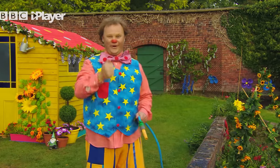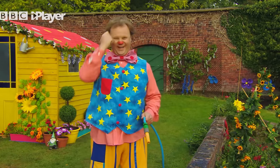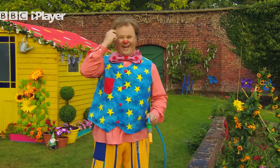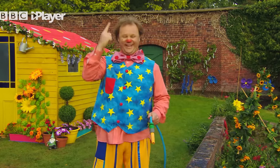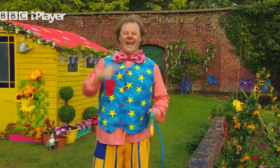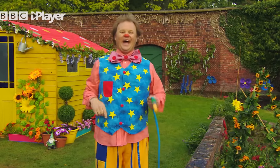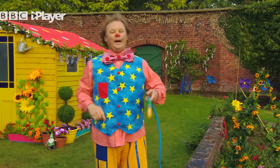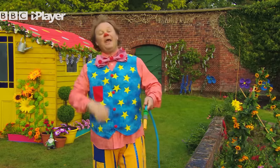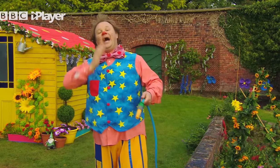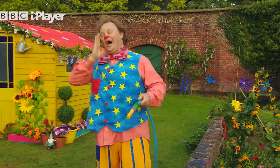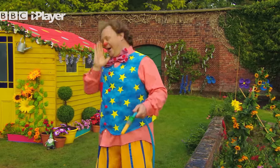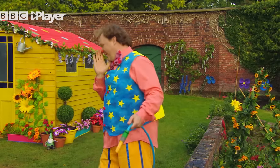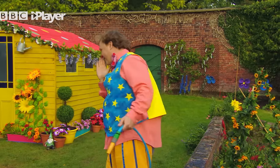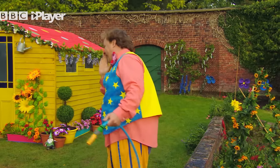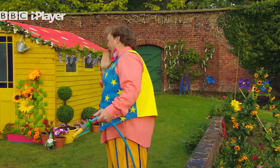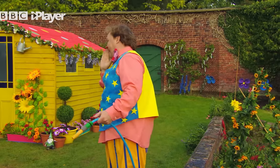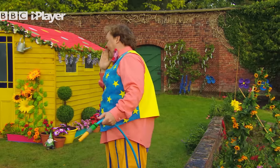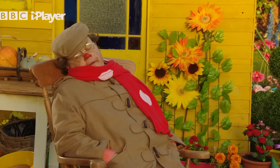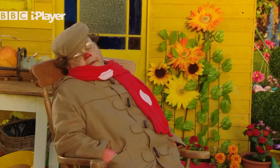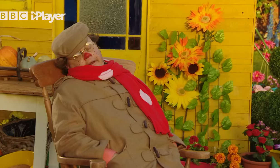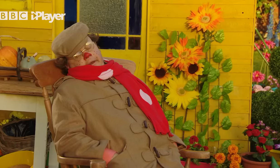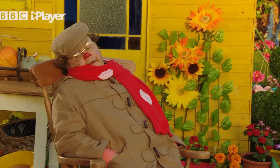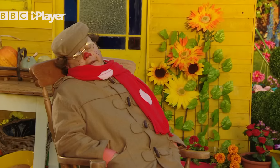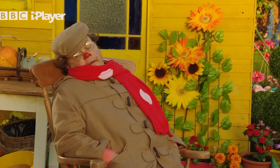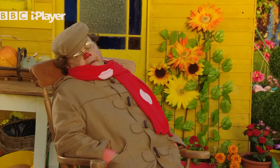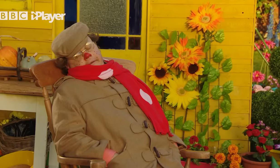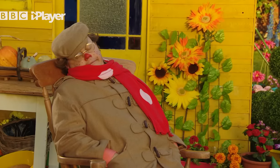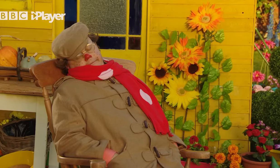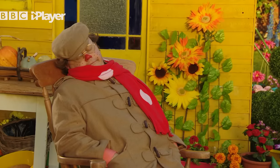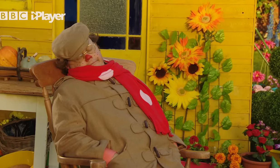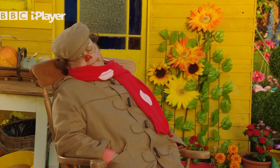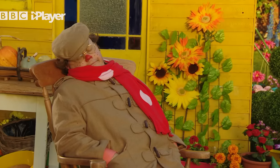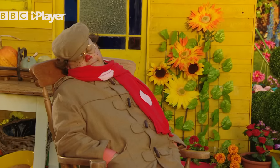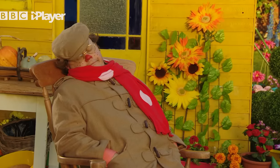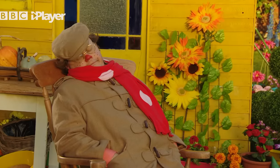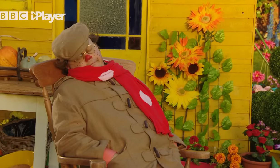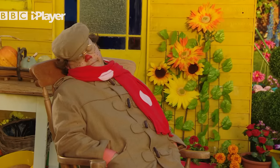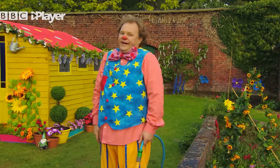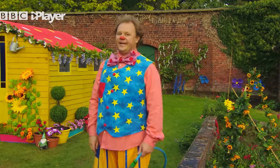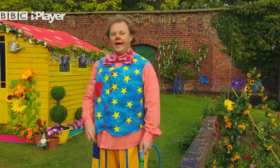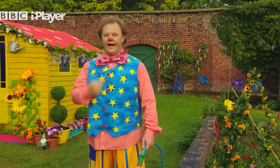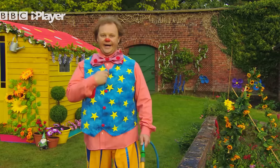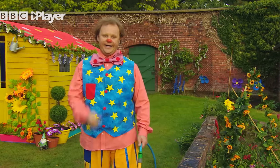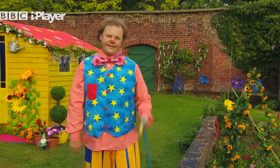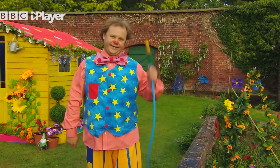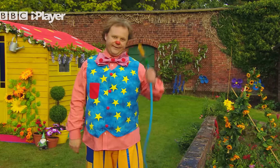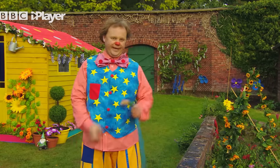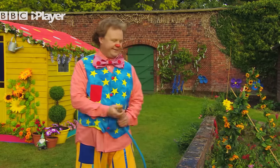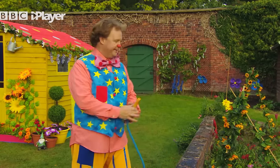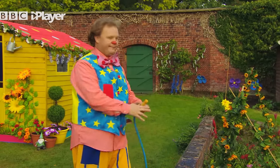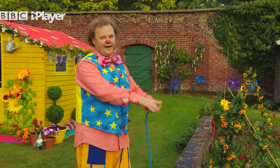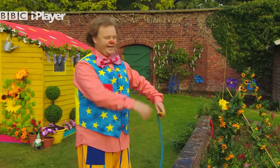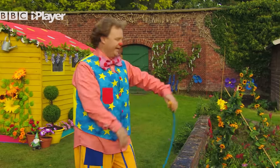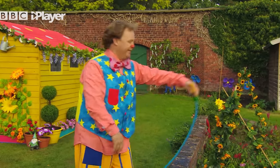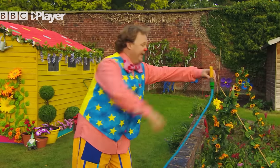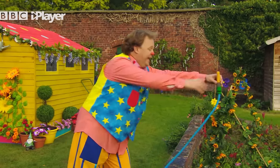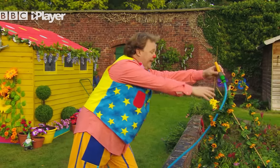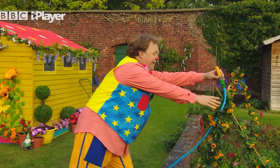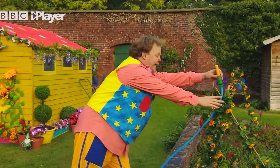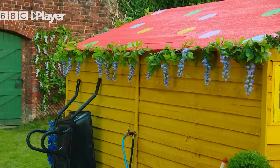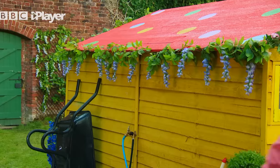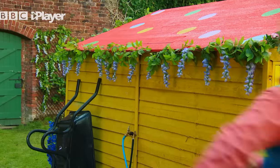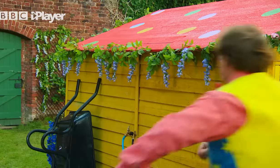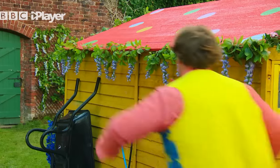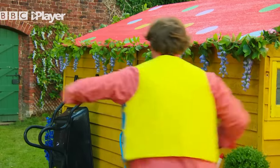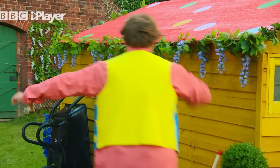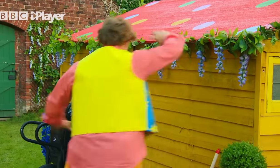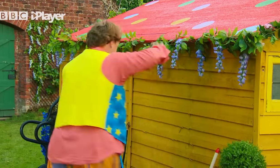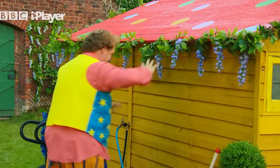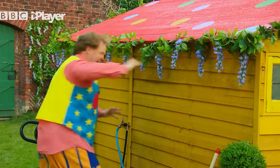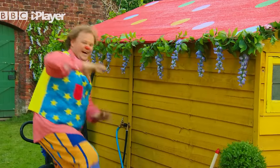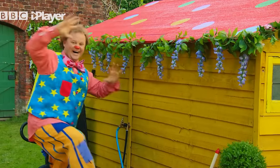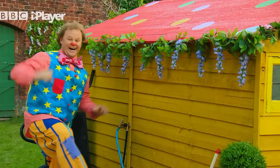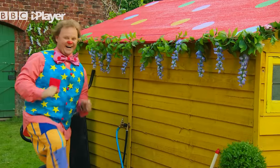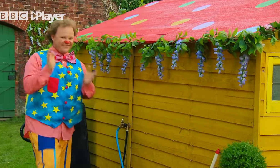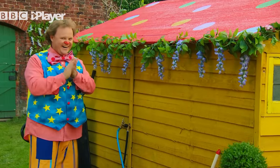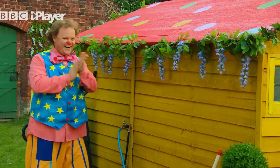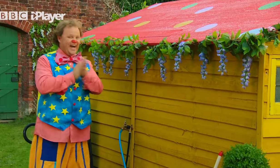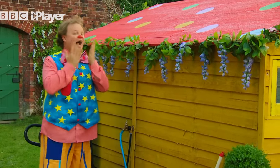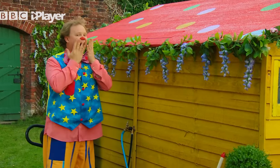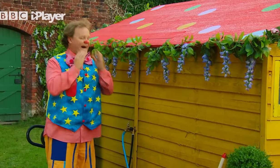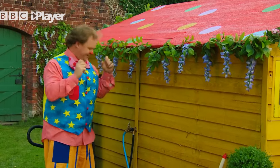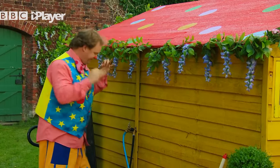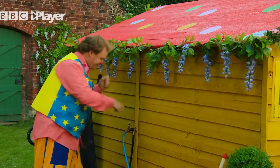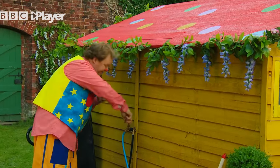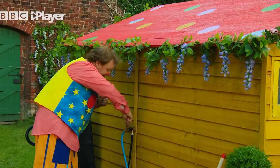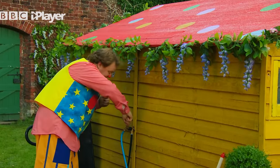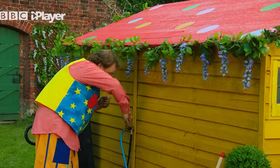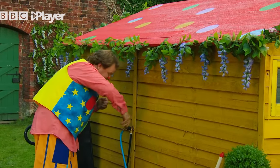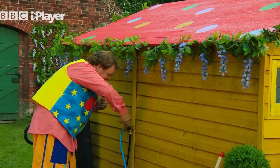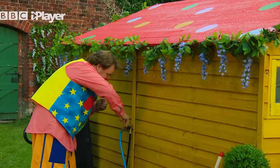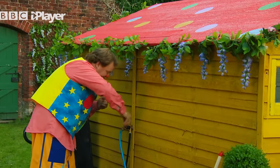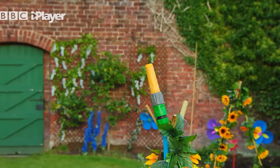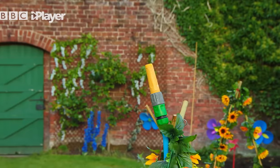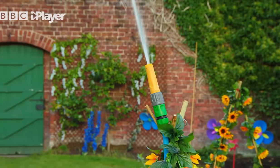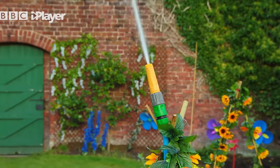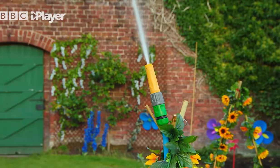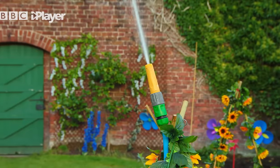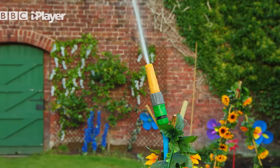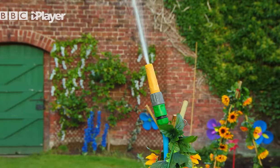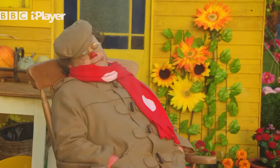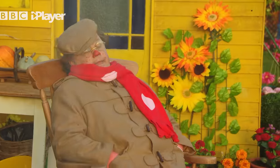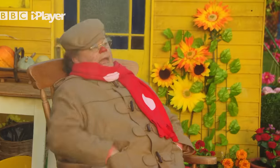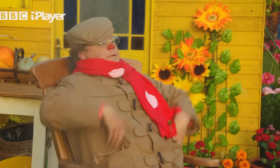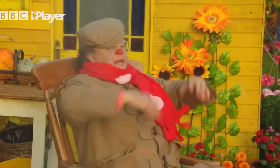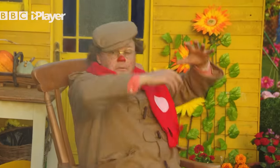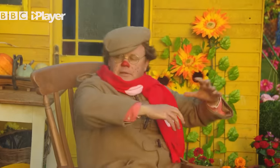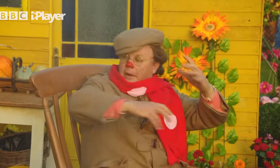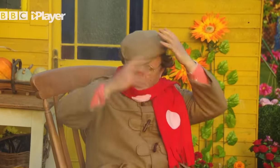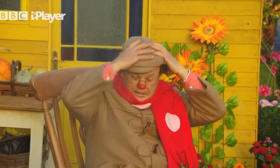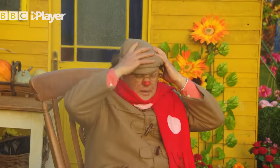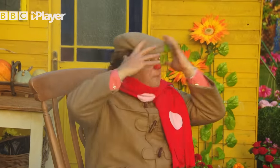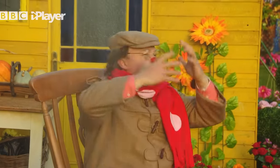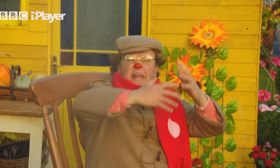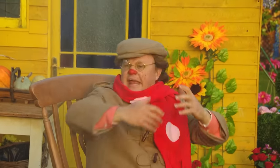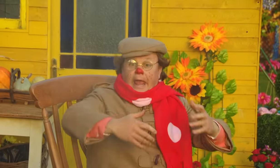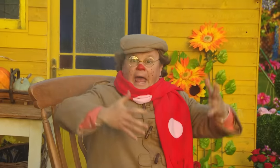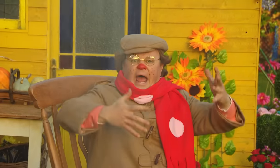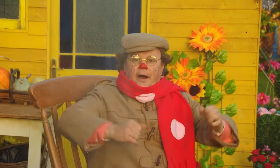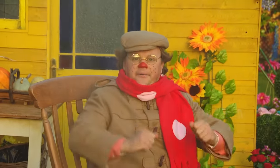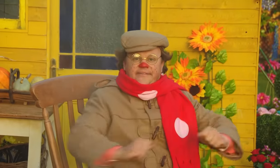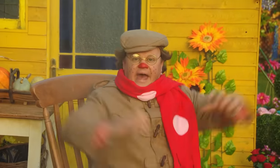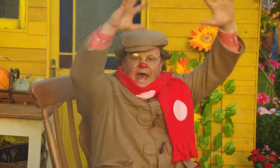good idea oh granddad i'll do it